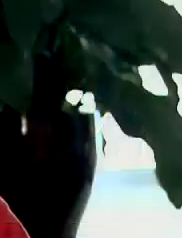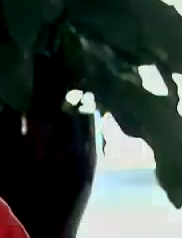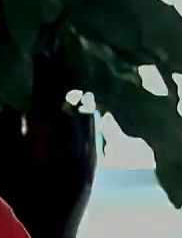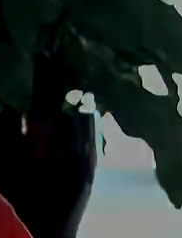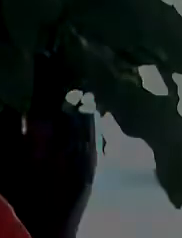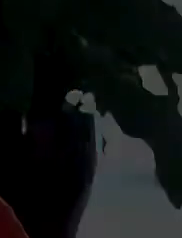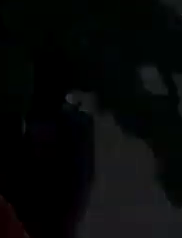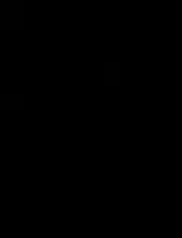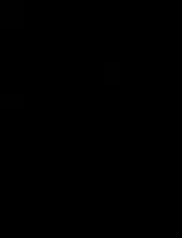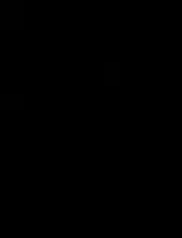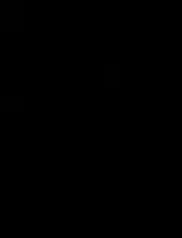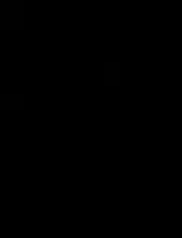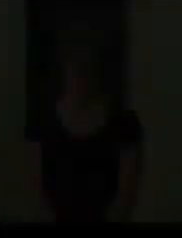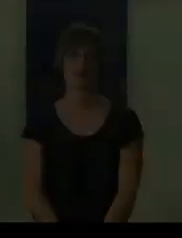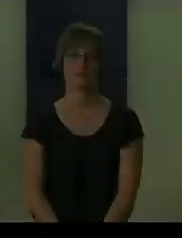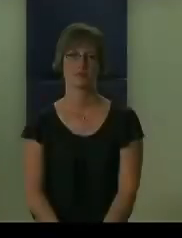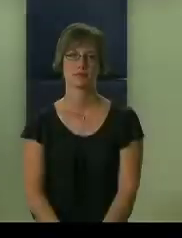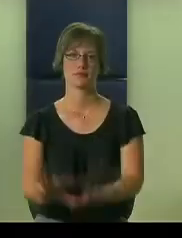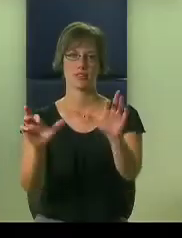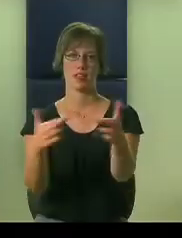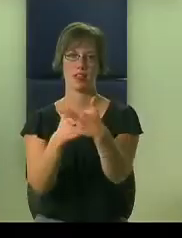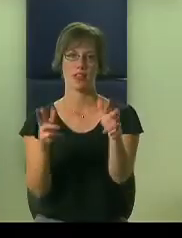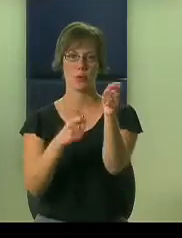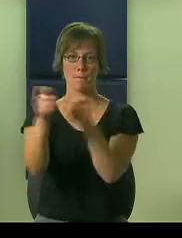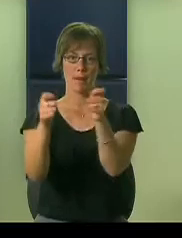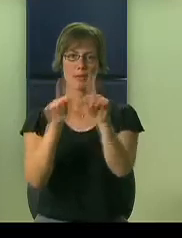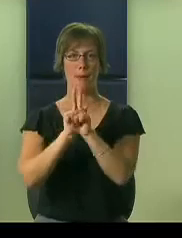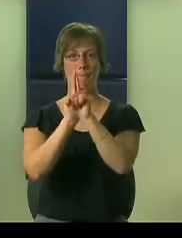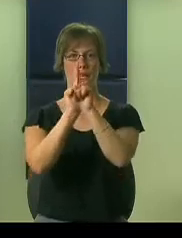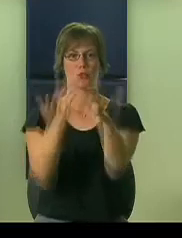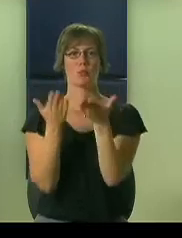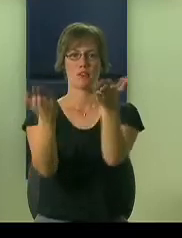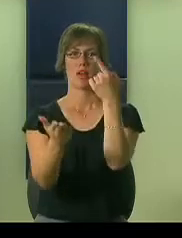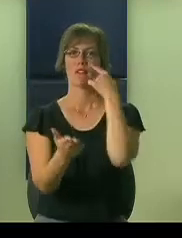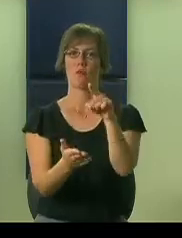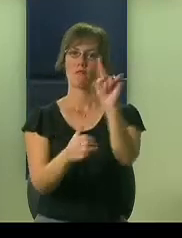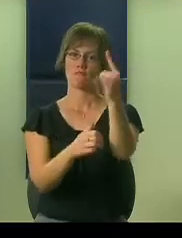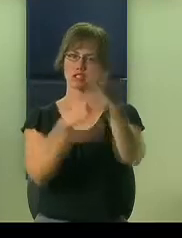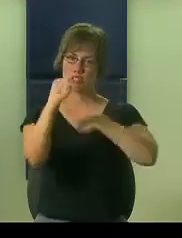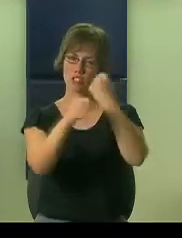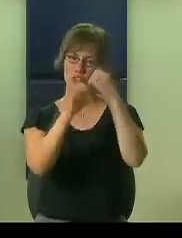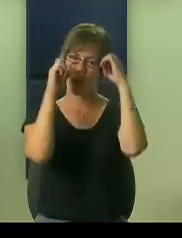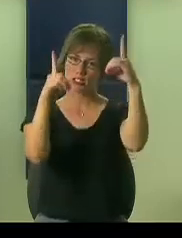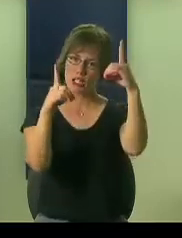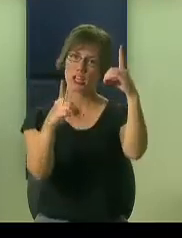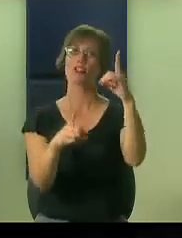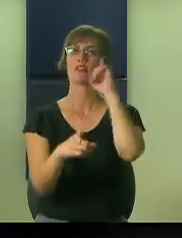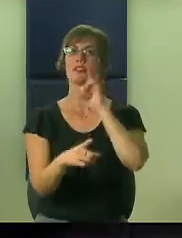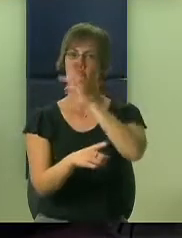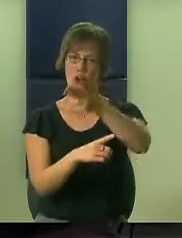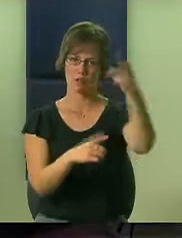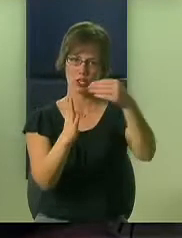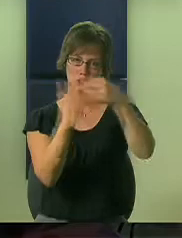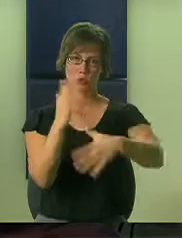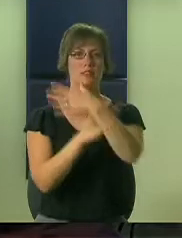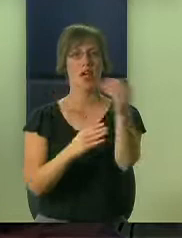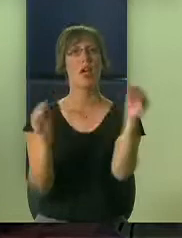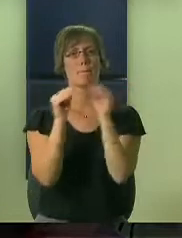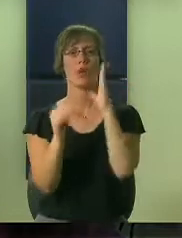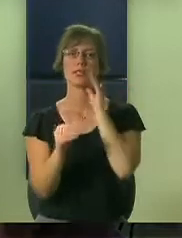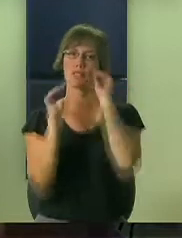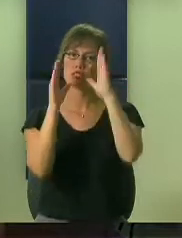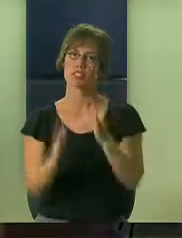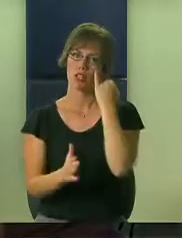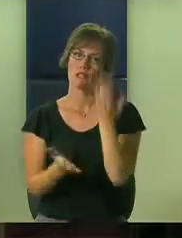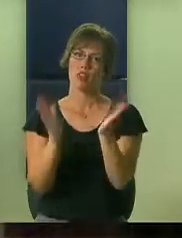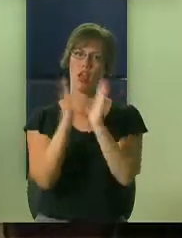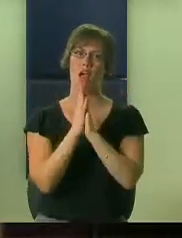Classroom Management Mentoring is provided for first year educators of deaf